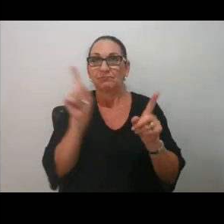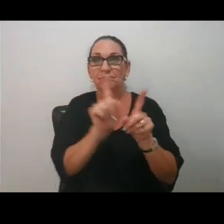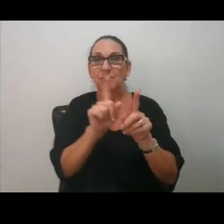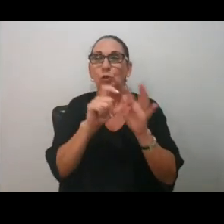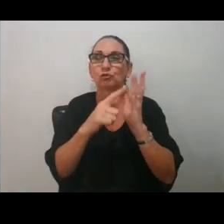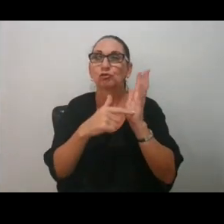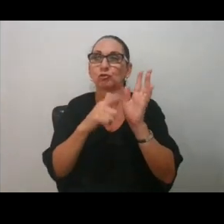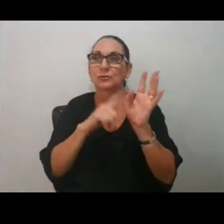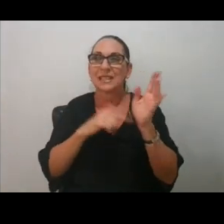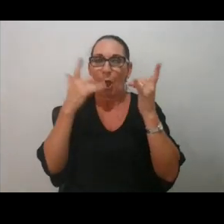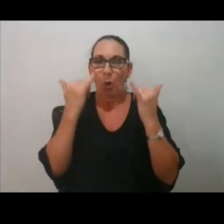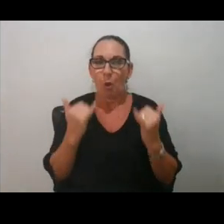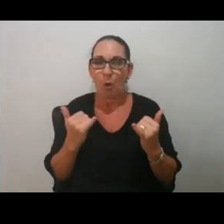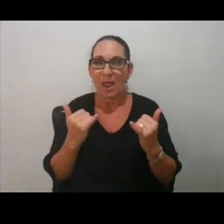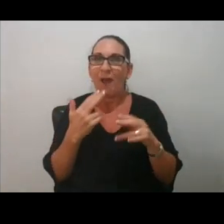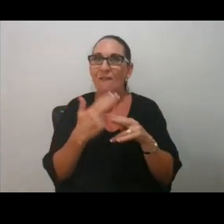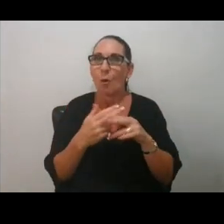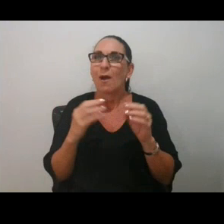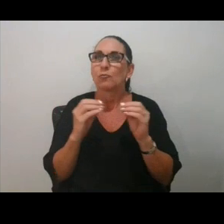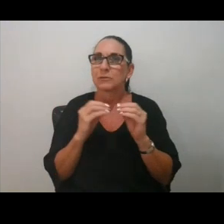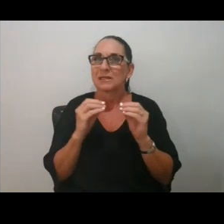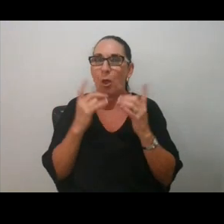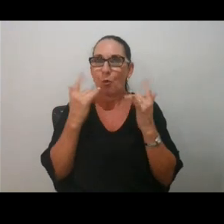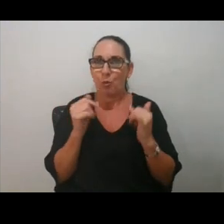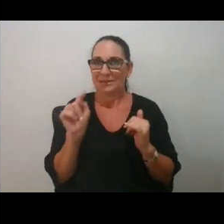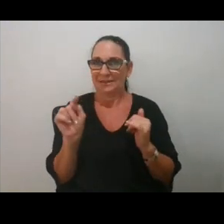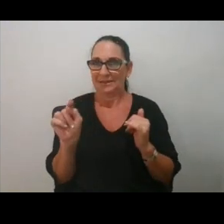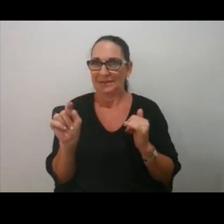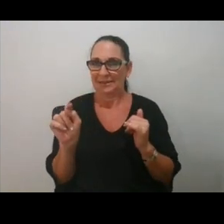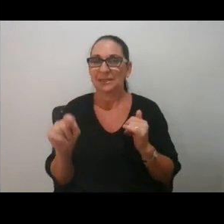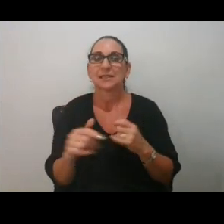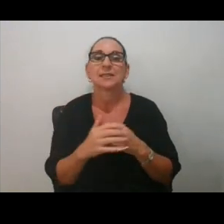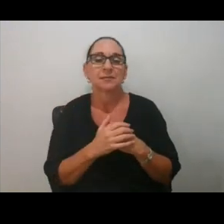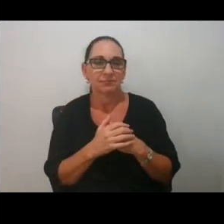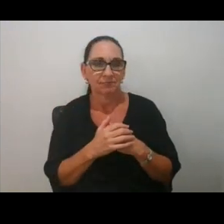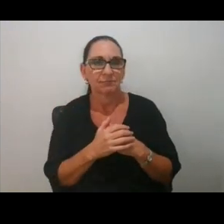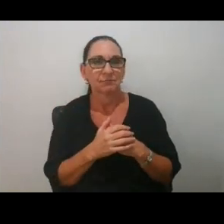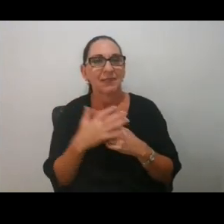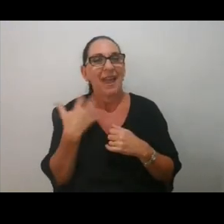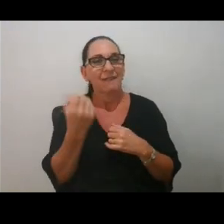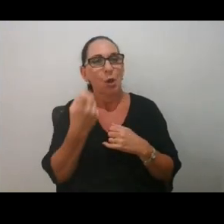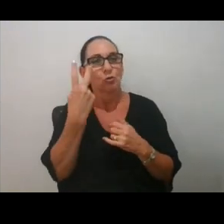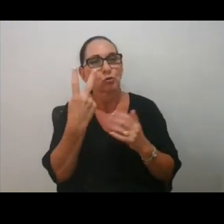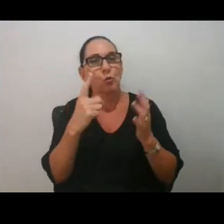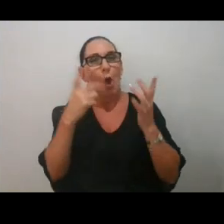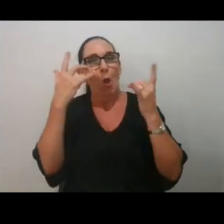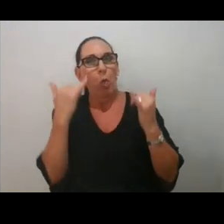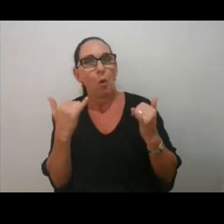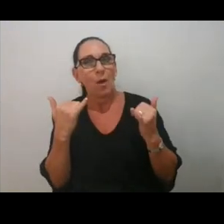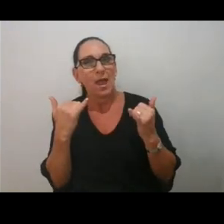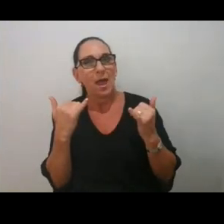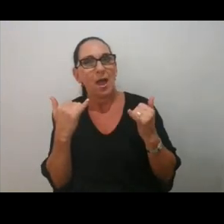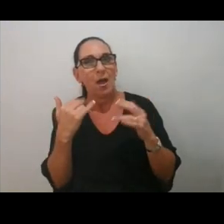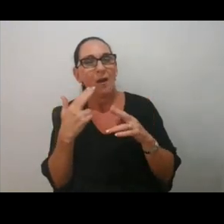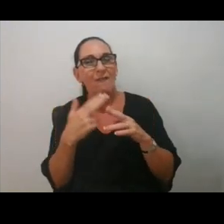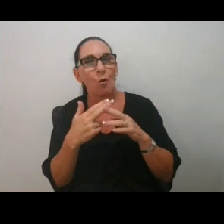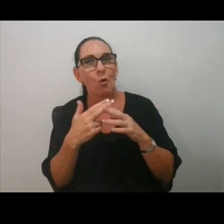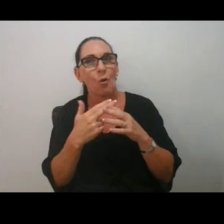to the the Brisbane Court we provide um two lawyers each uh Court Link date including a